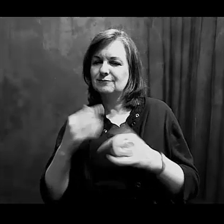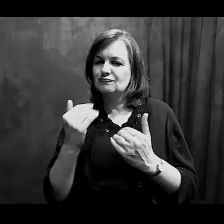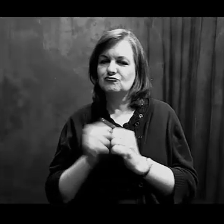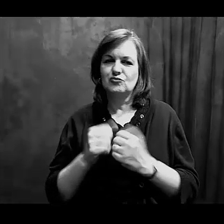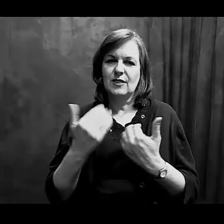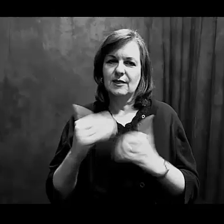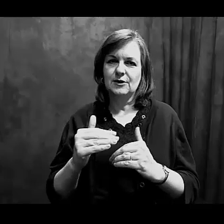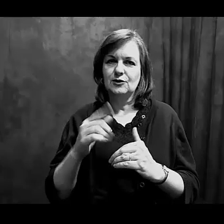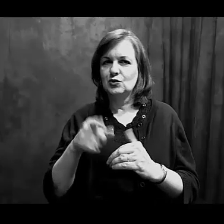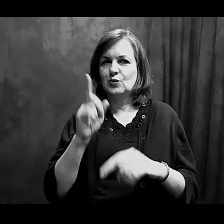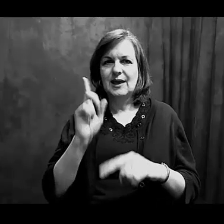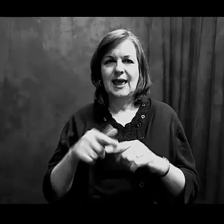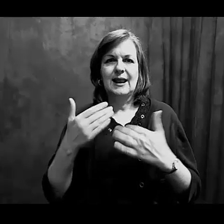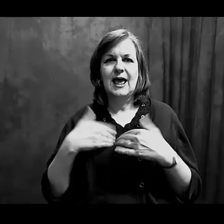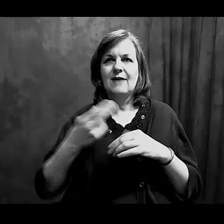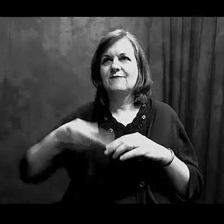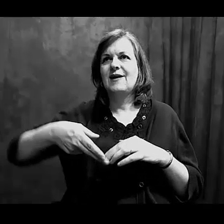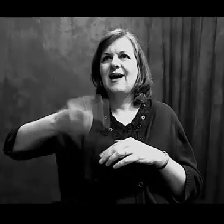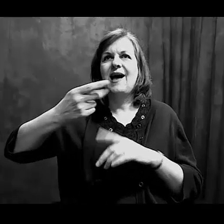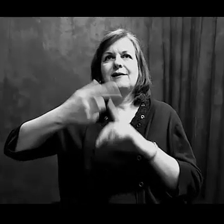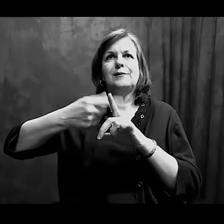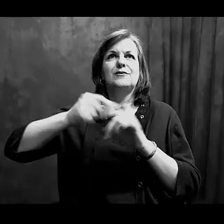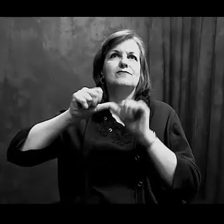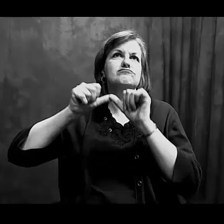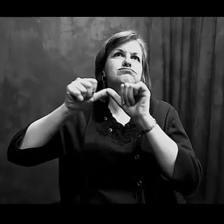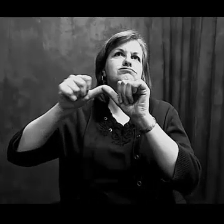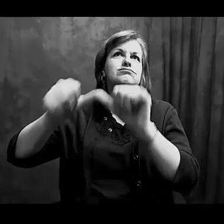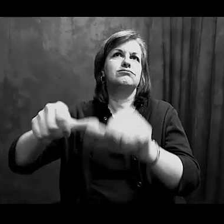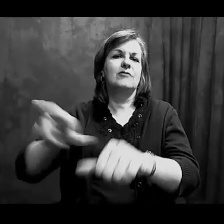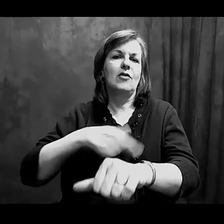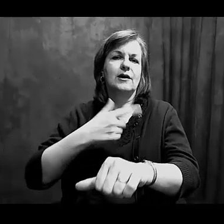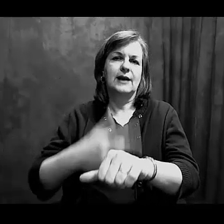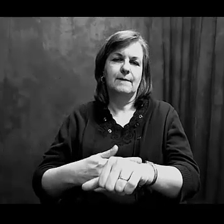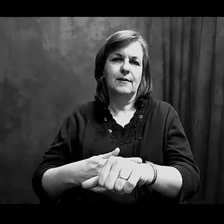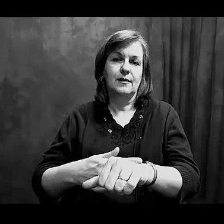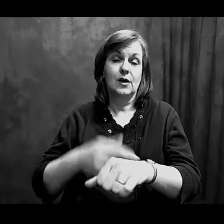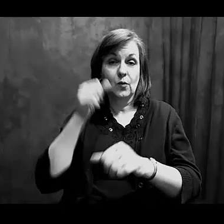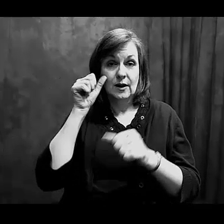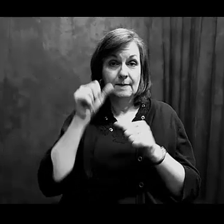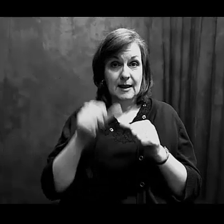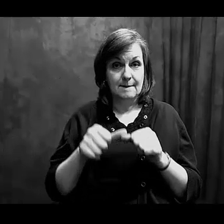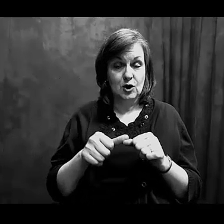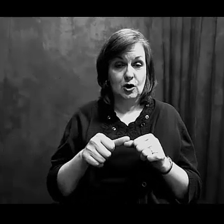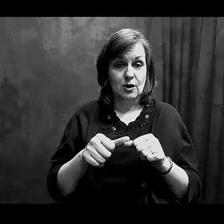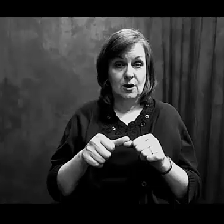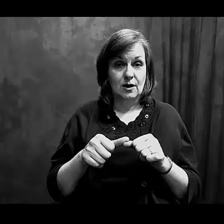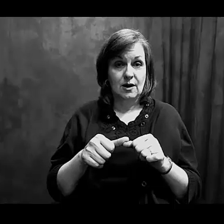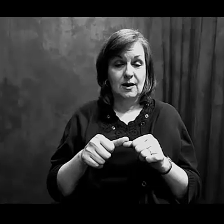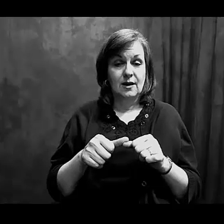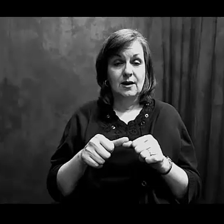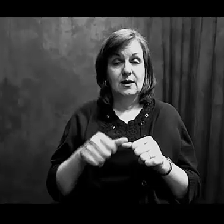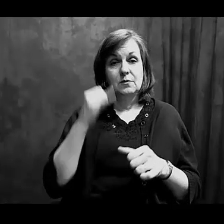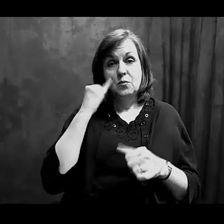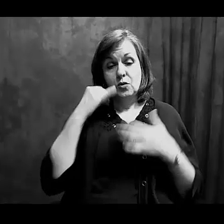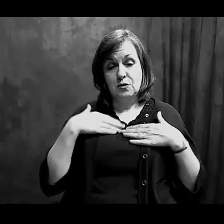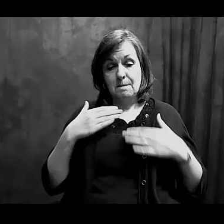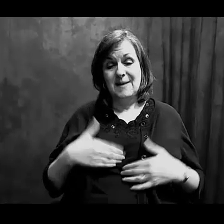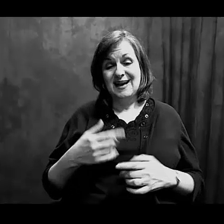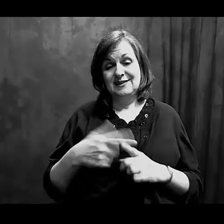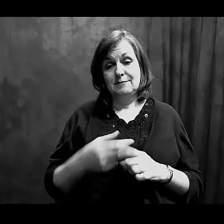we can't have you with a prolonged very high fever because remember increased temp